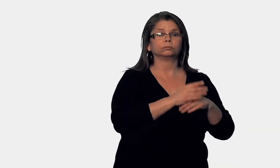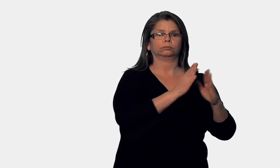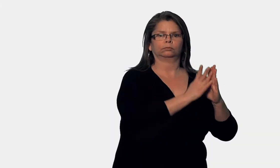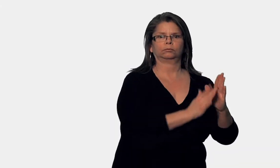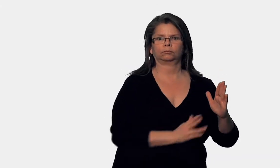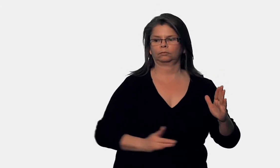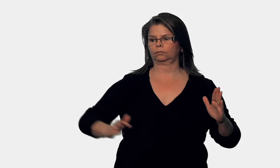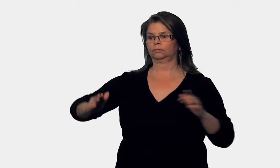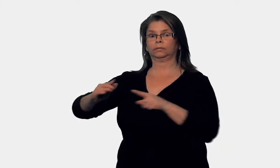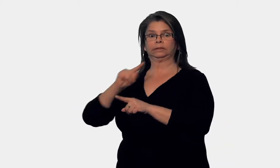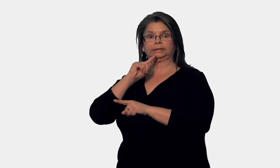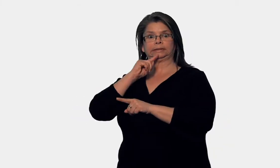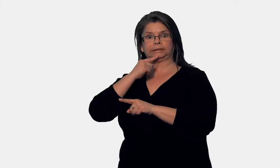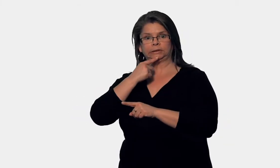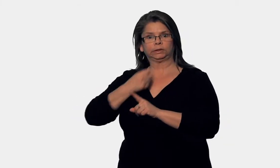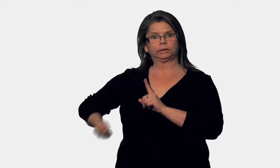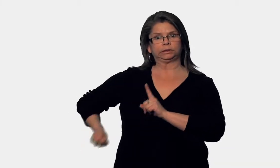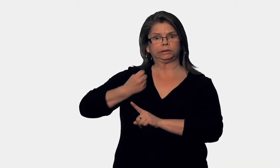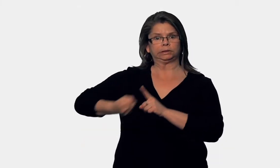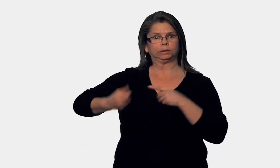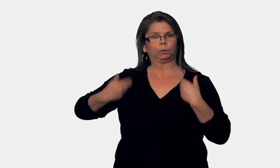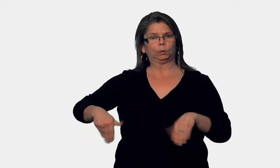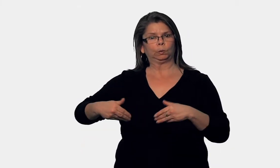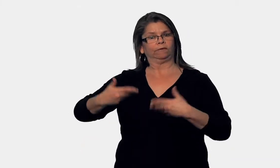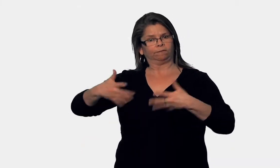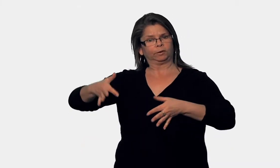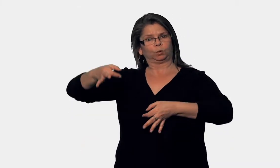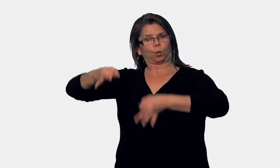In more serious cases that end with a conviction,